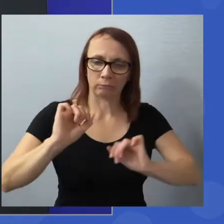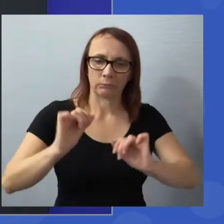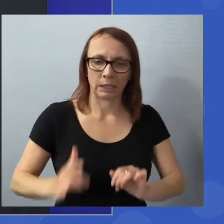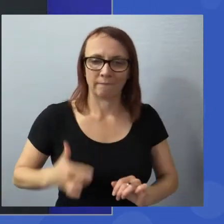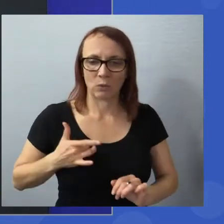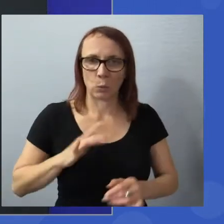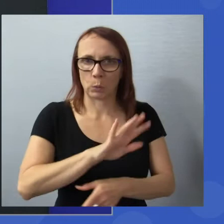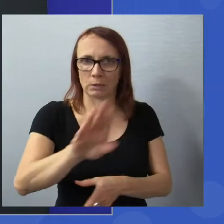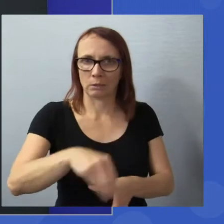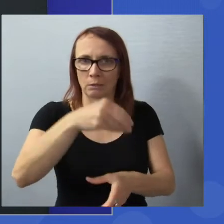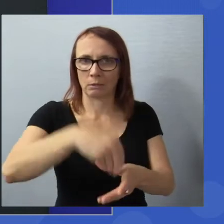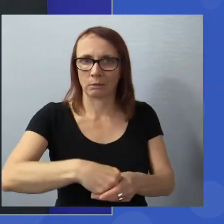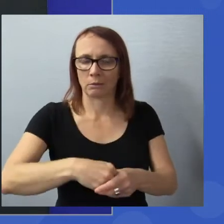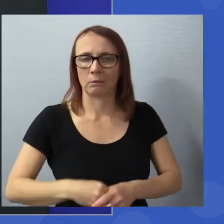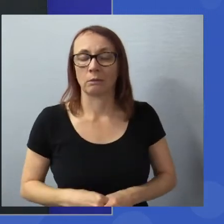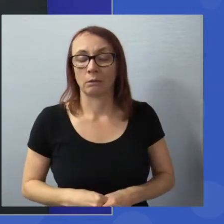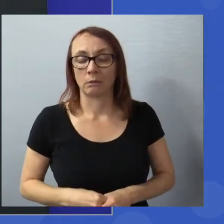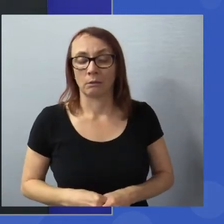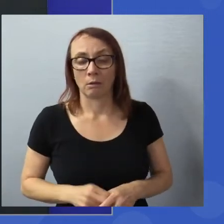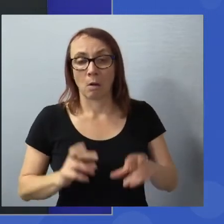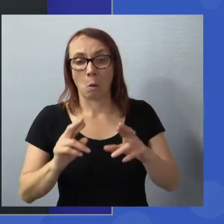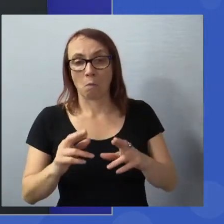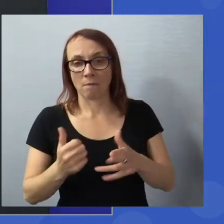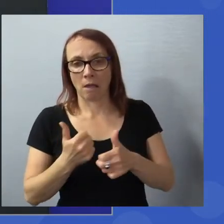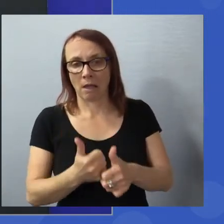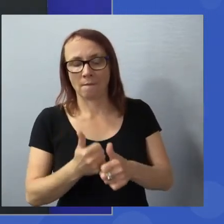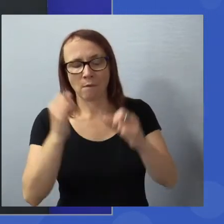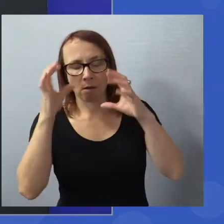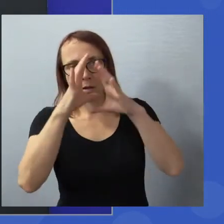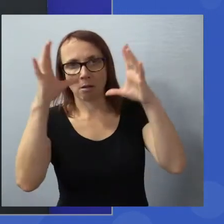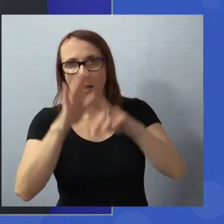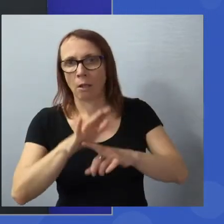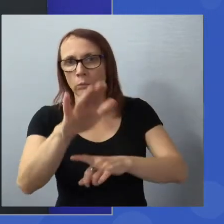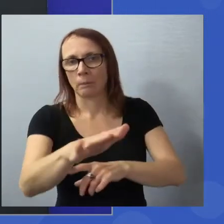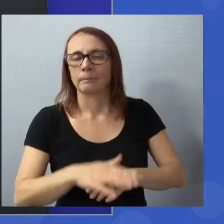help us to think about the long term in politics as well at the same time